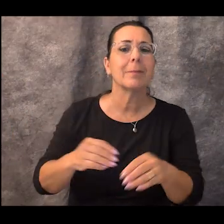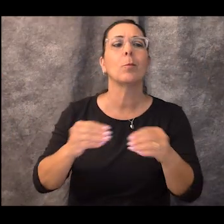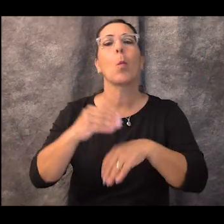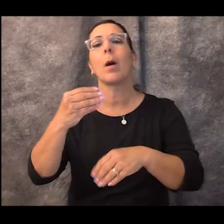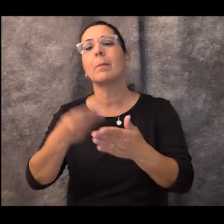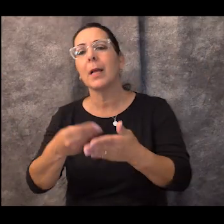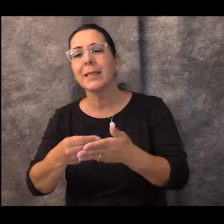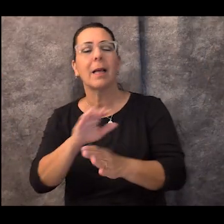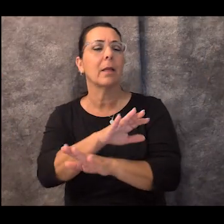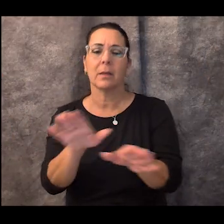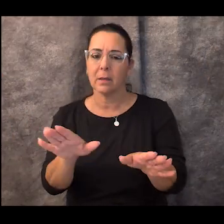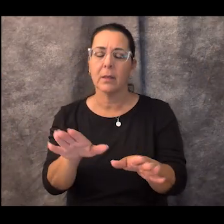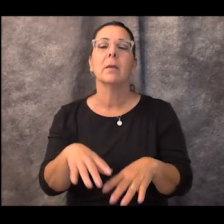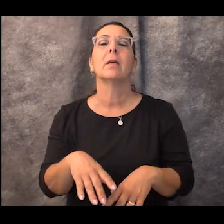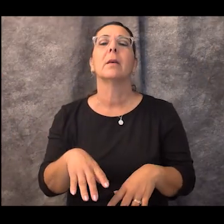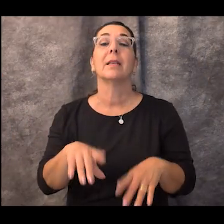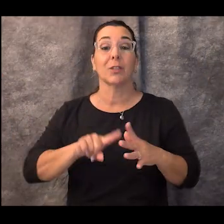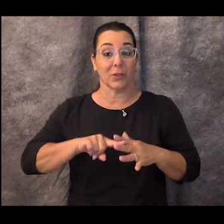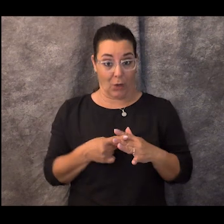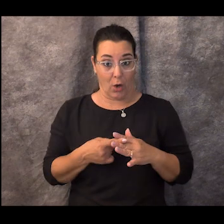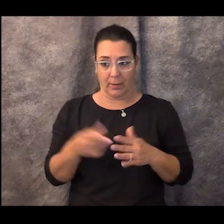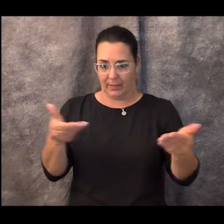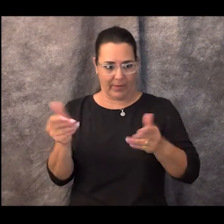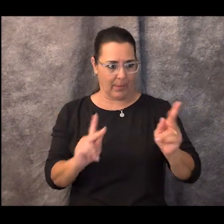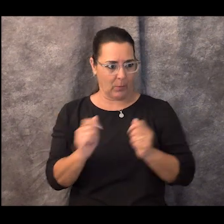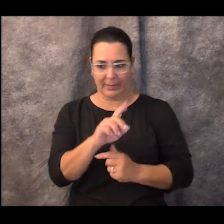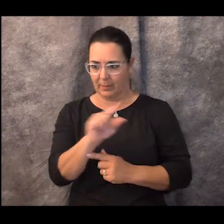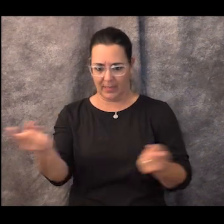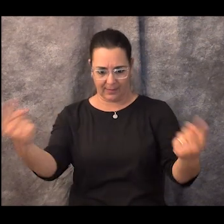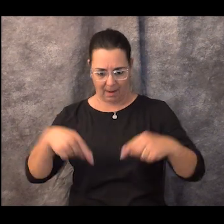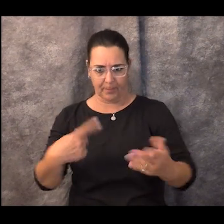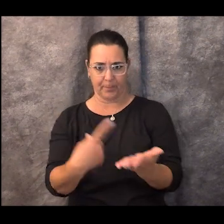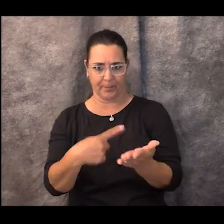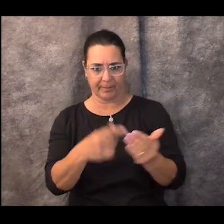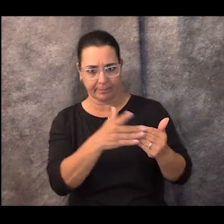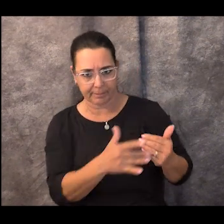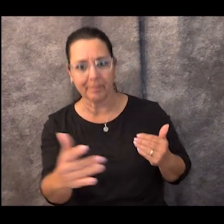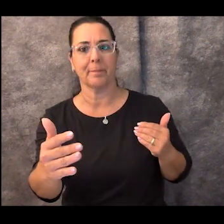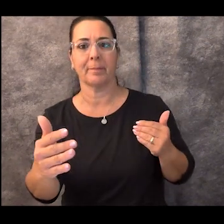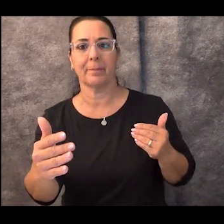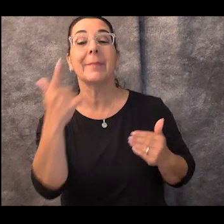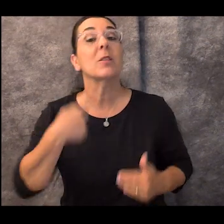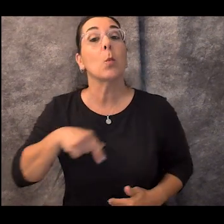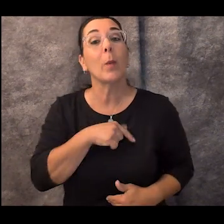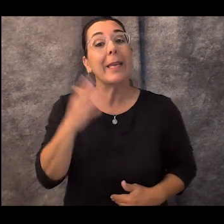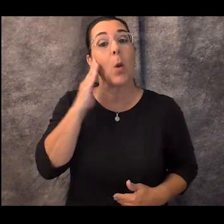with disabilities at the table from the start, to talk about what it is, because we know us better than anybody else, right?